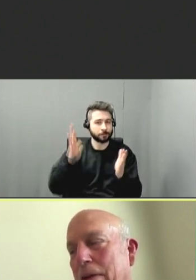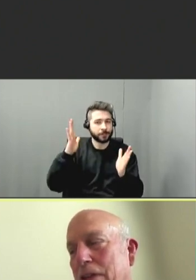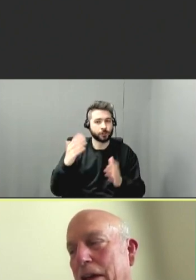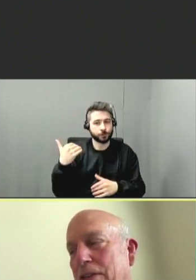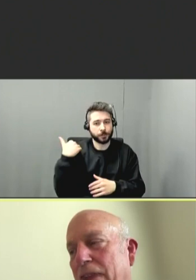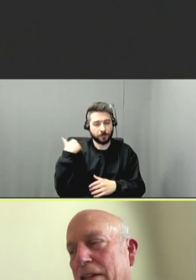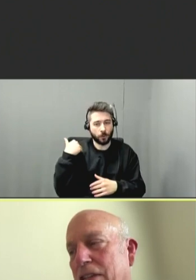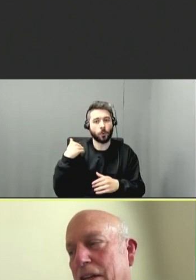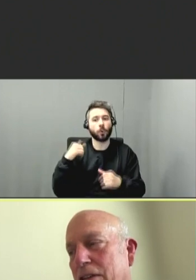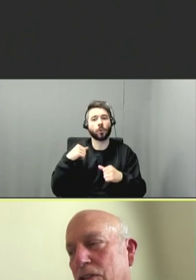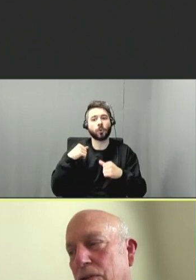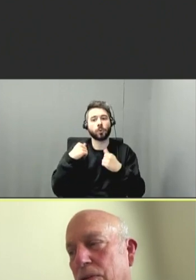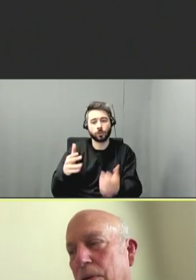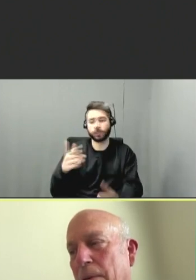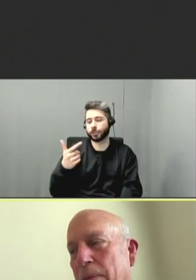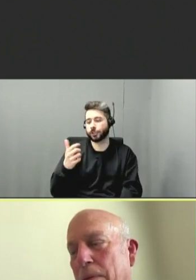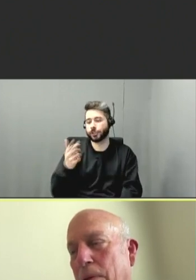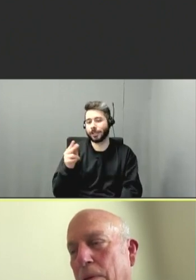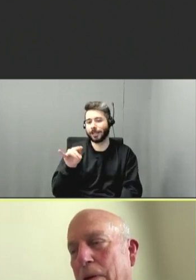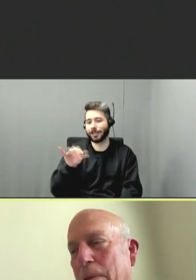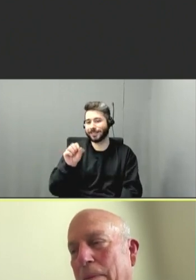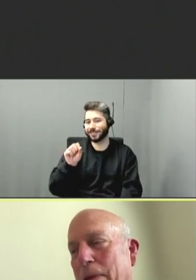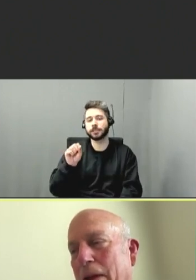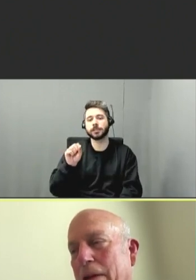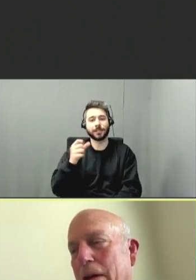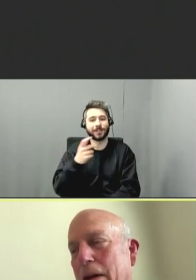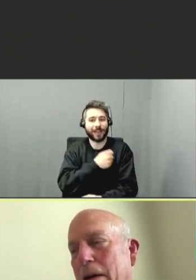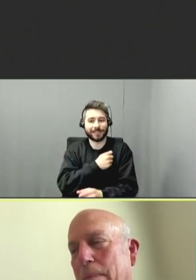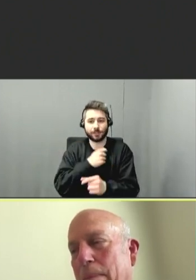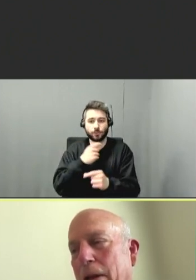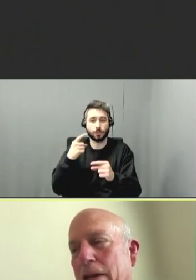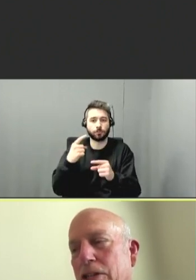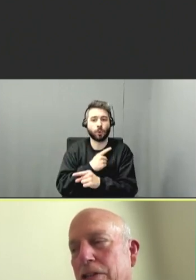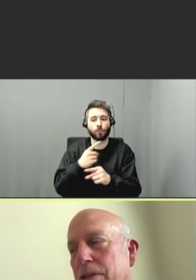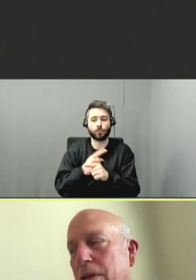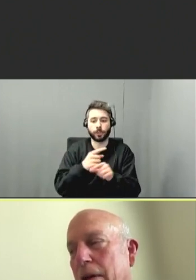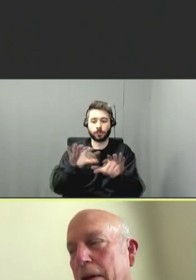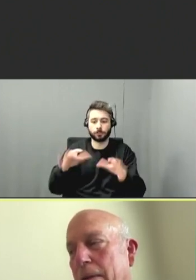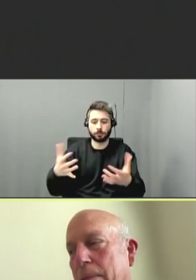tinnitus vaccine to the appropriate populations.